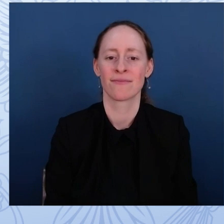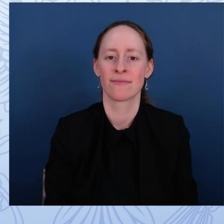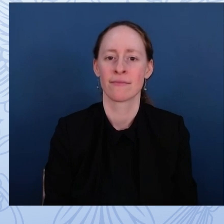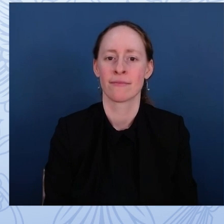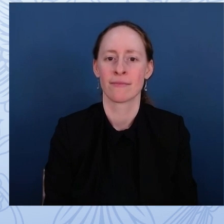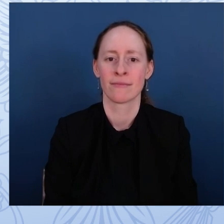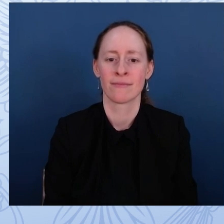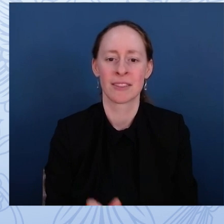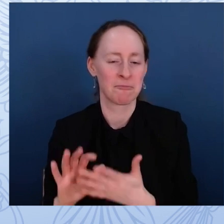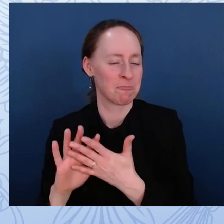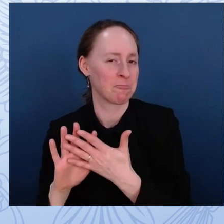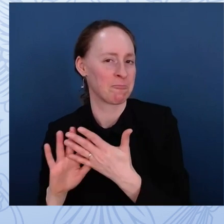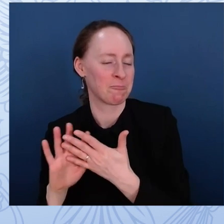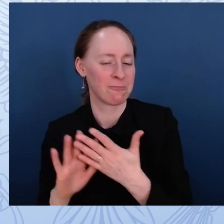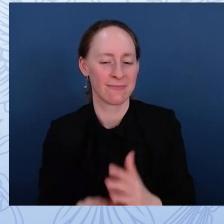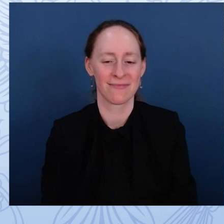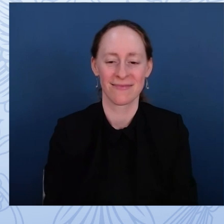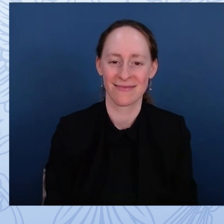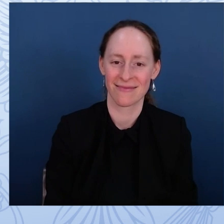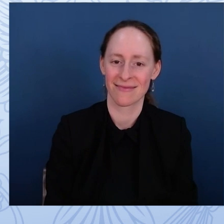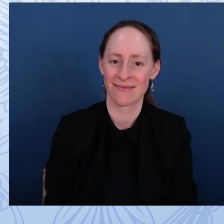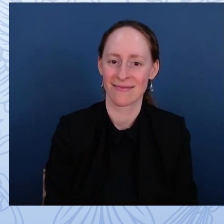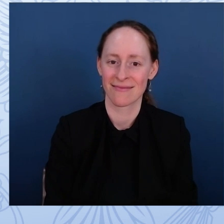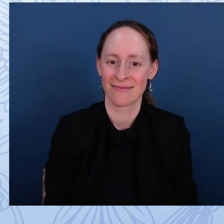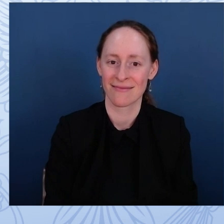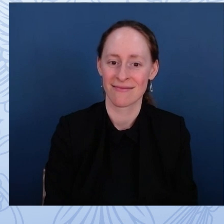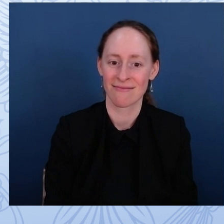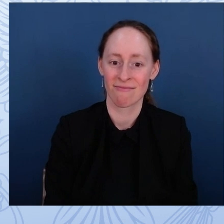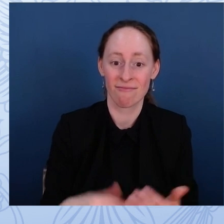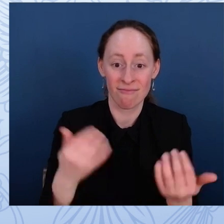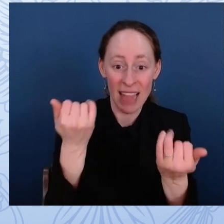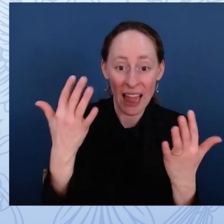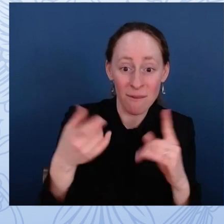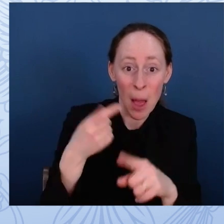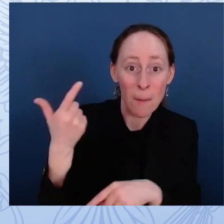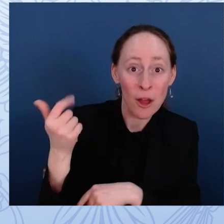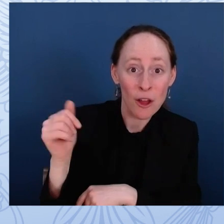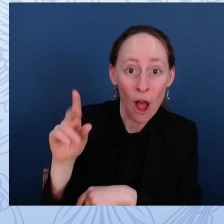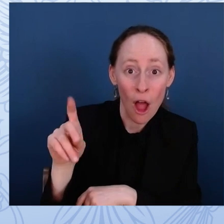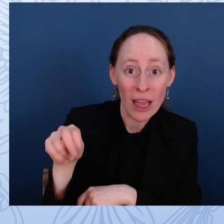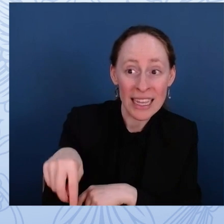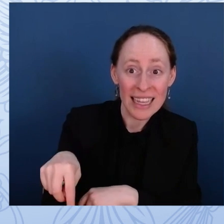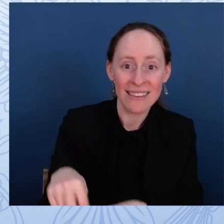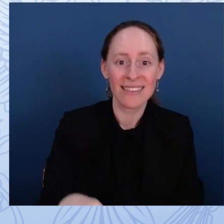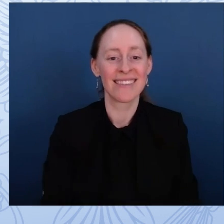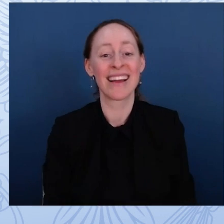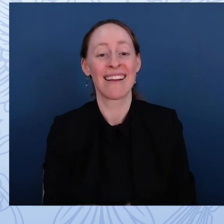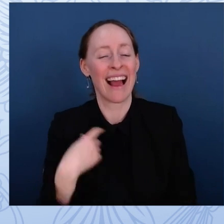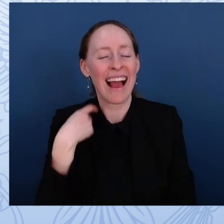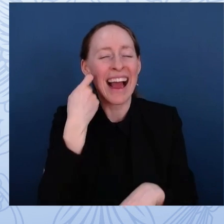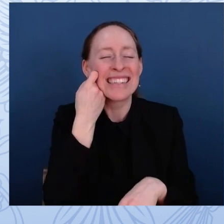Cristeta Comerford: At this point in time, the garden still pretty much, we just started planting for the spring. So it's not ready yet, we would have loved